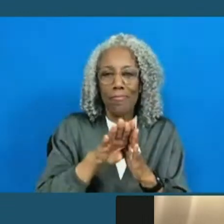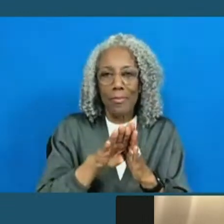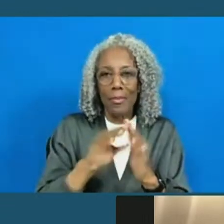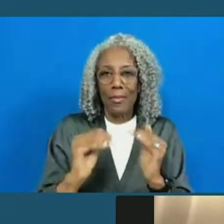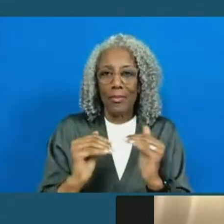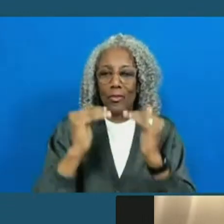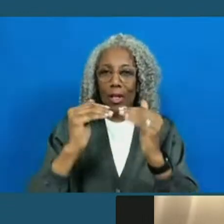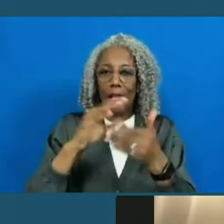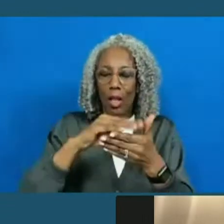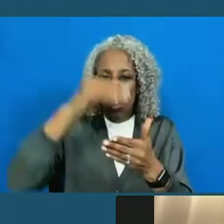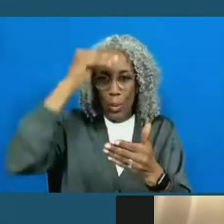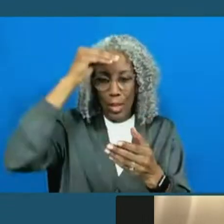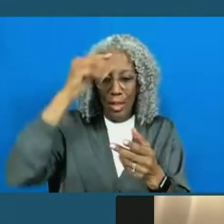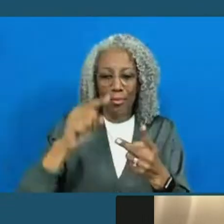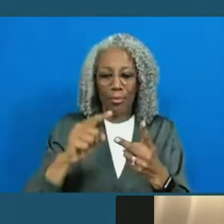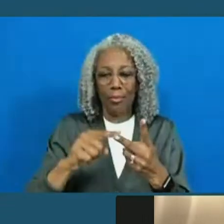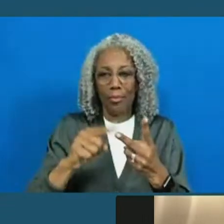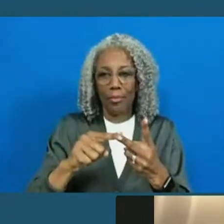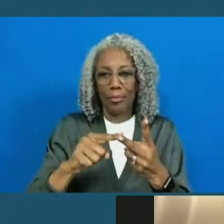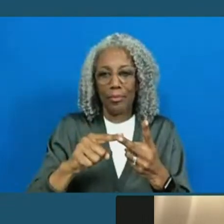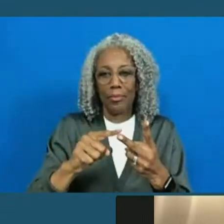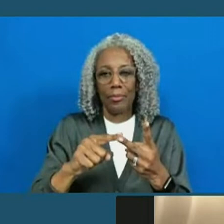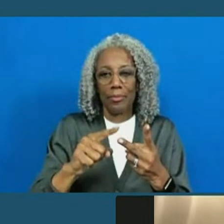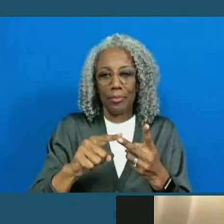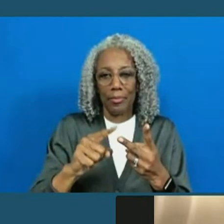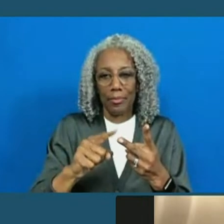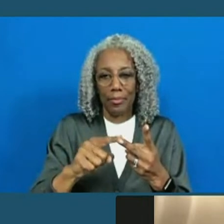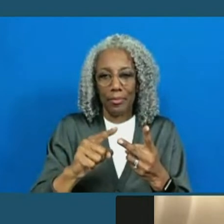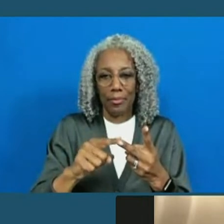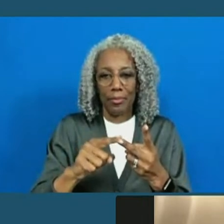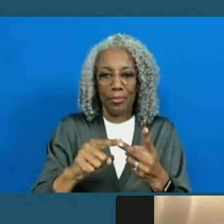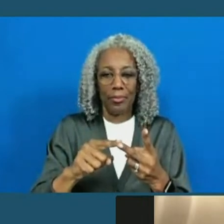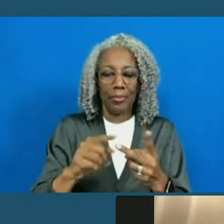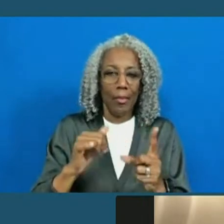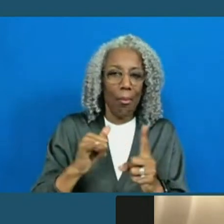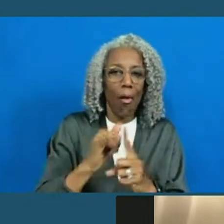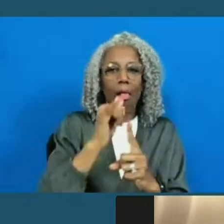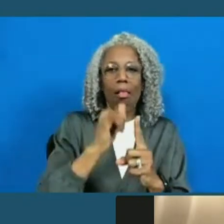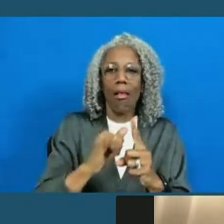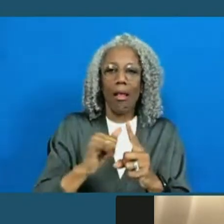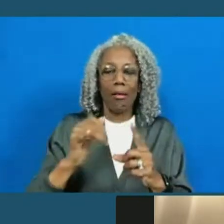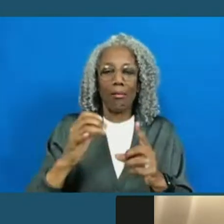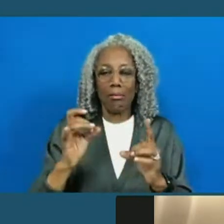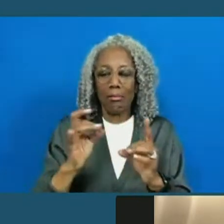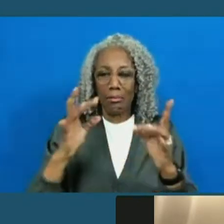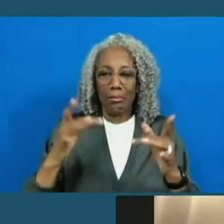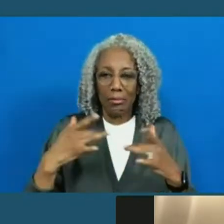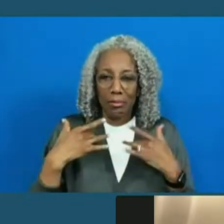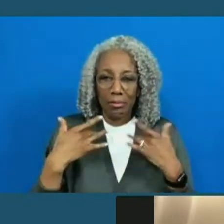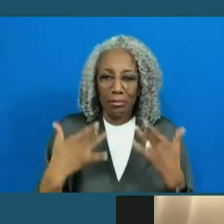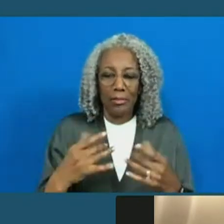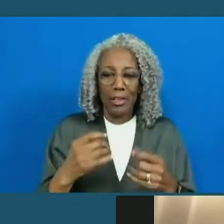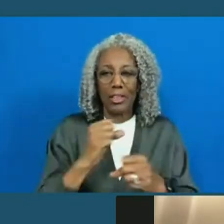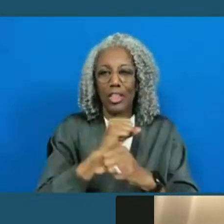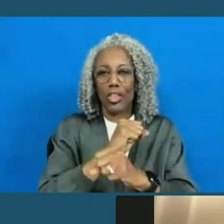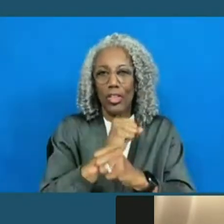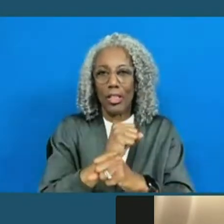their Children's education, including actually learning. And